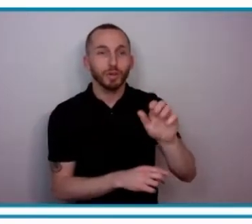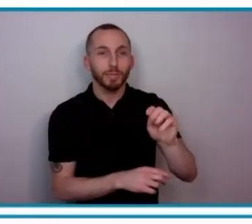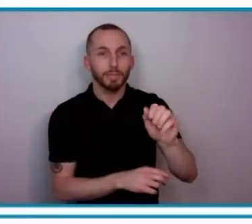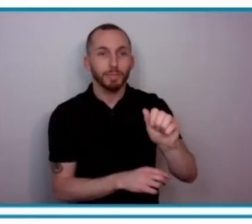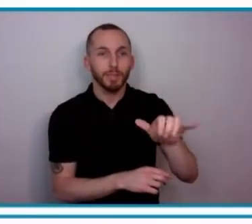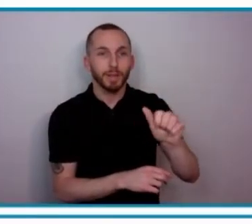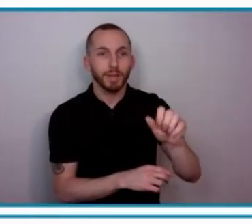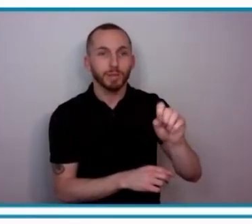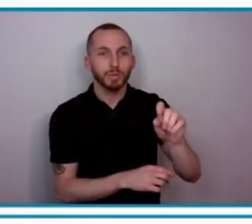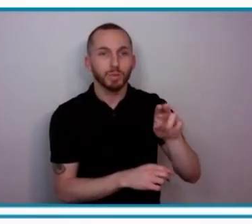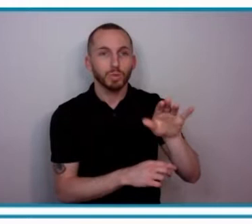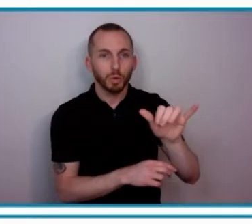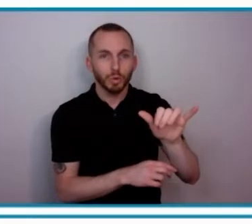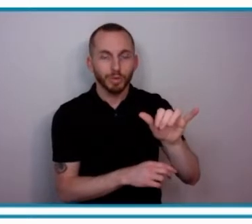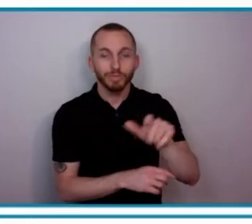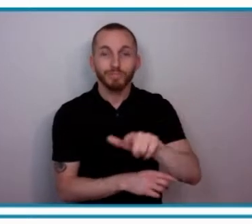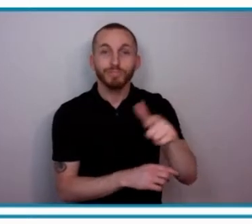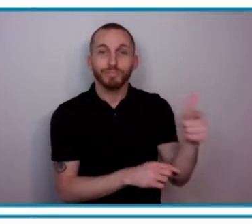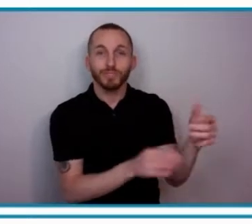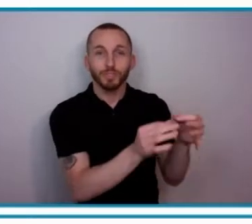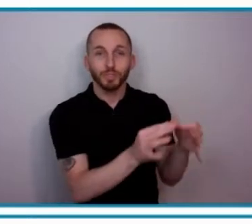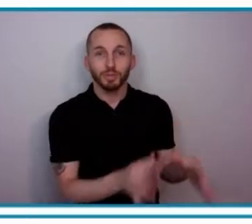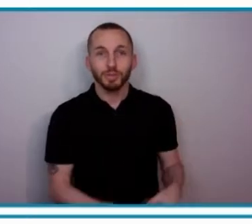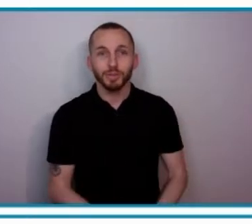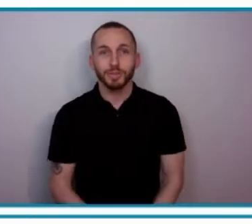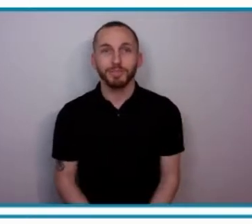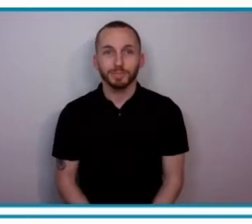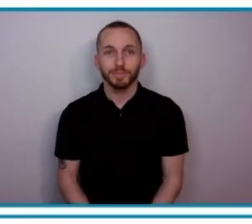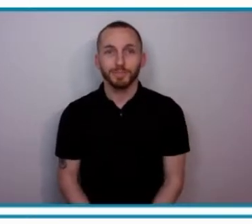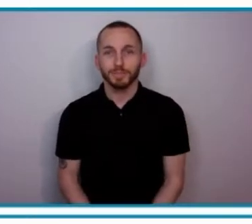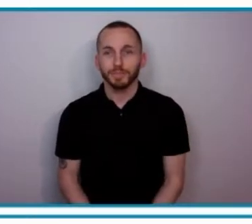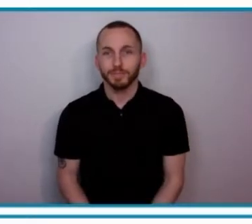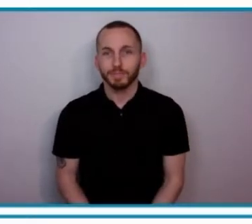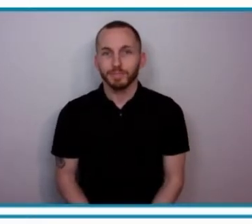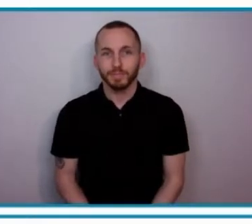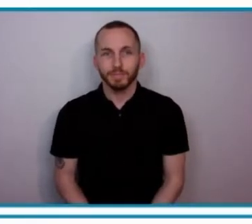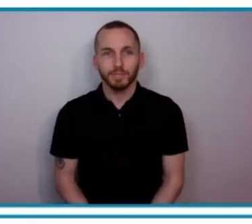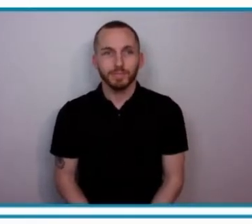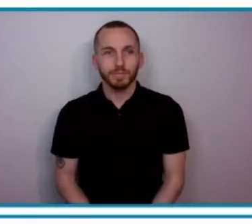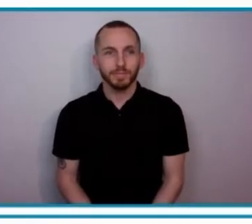Welcome Dr. Story and if you could please describe to us how your team's collaboration